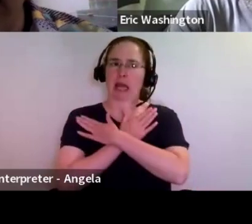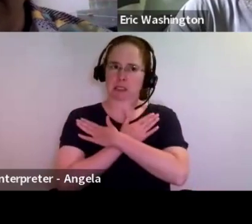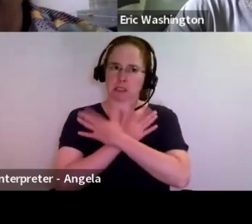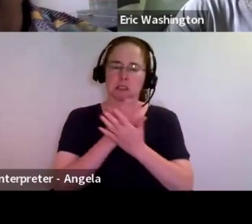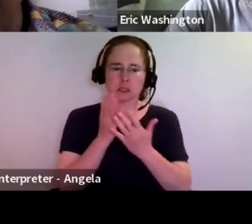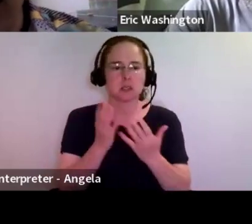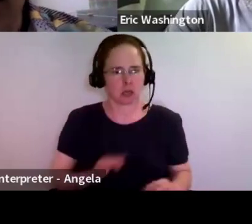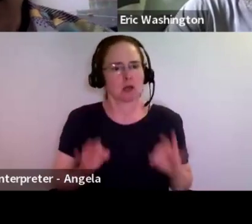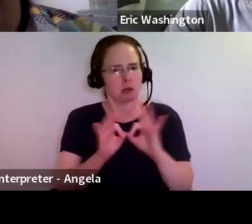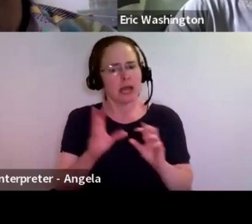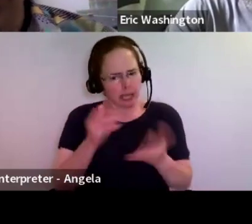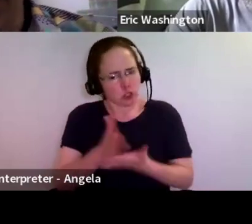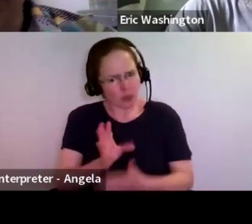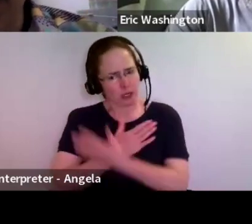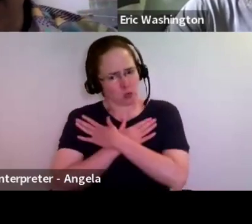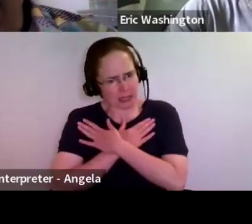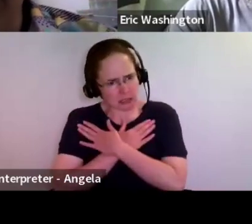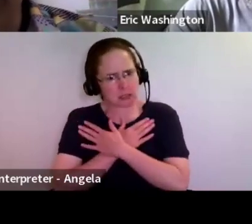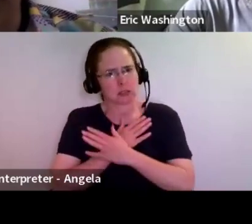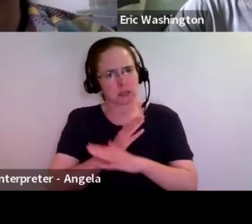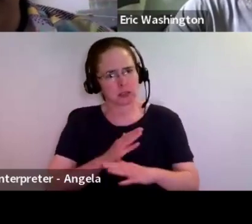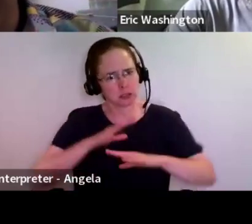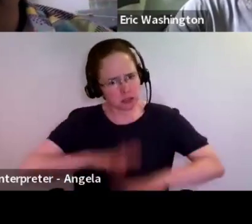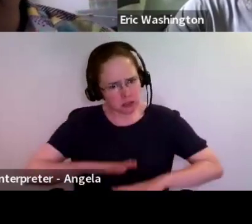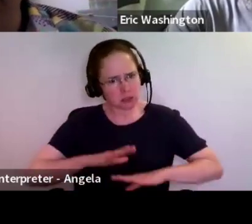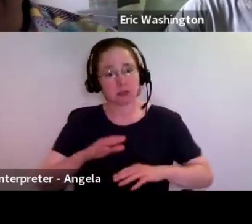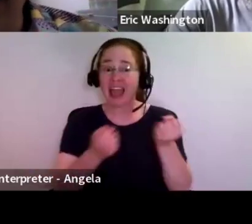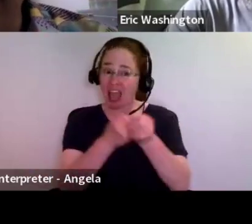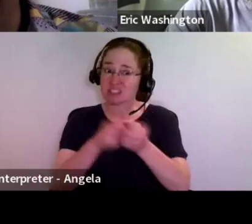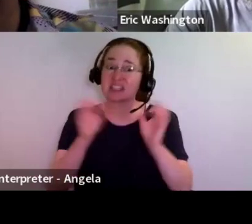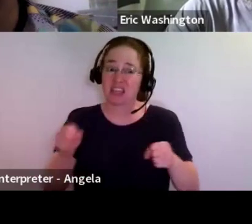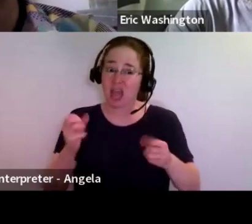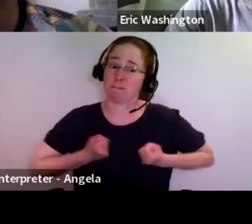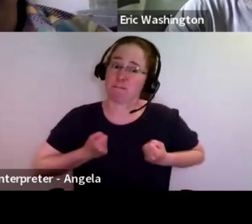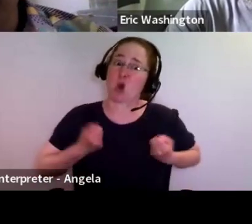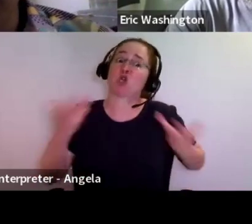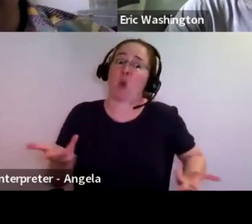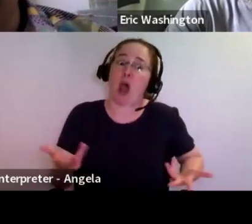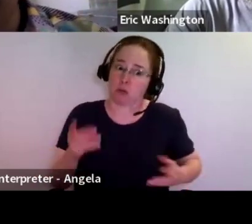okay to rest, because advocacy can burn you out, especially